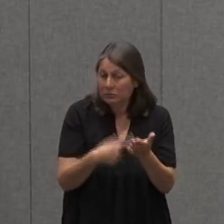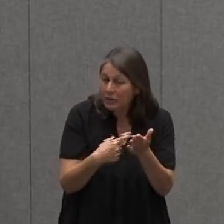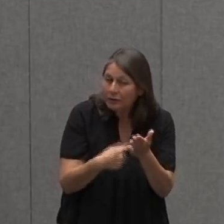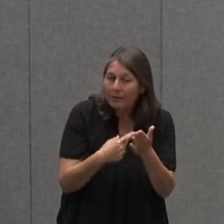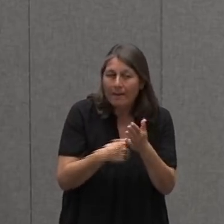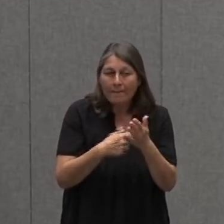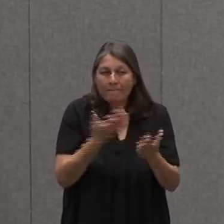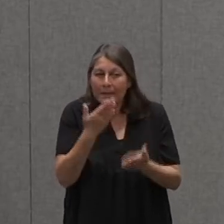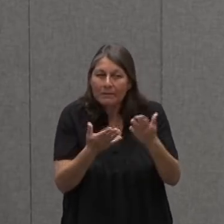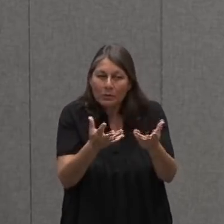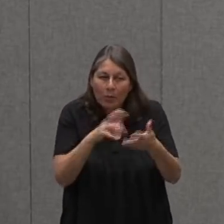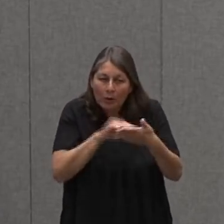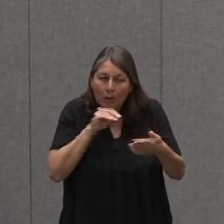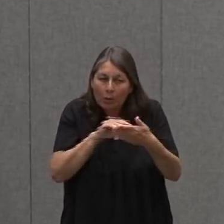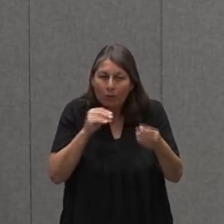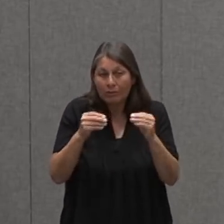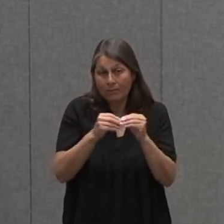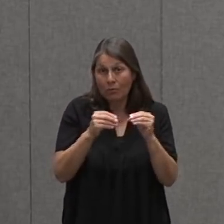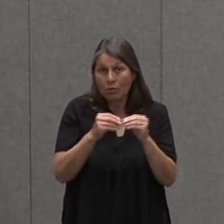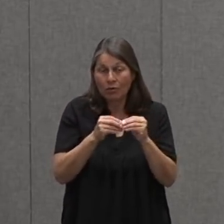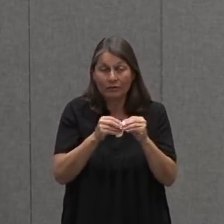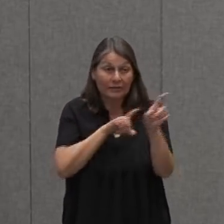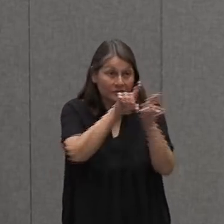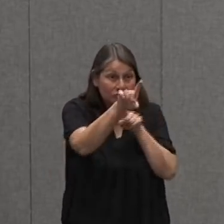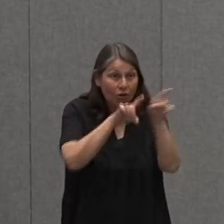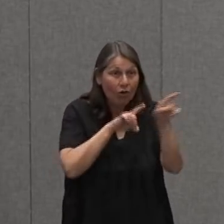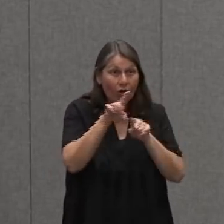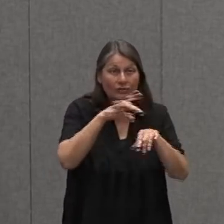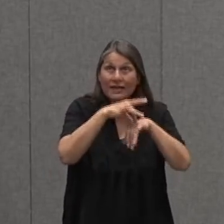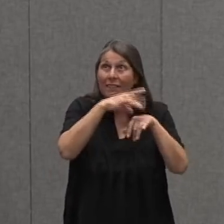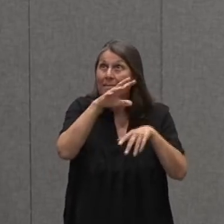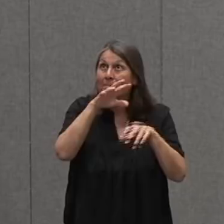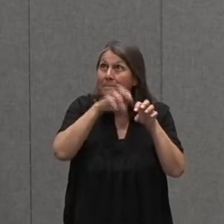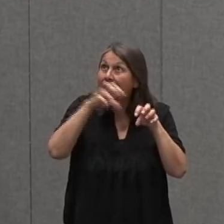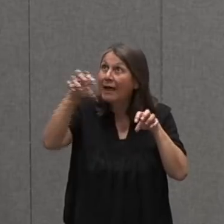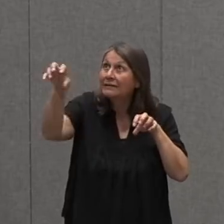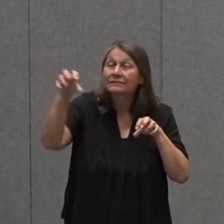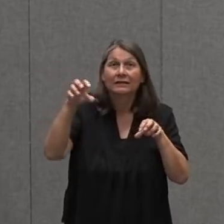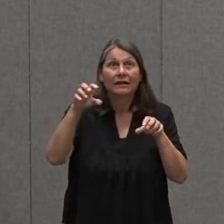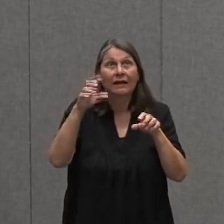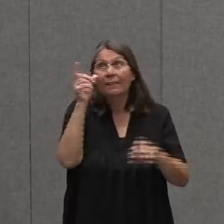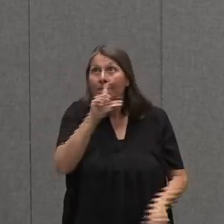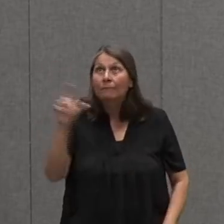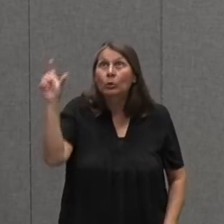And the stars, the planets, and the moon are all things that are found in the night sky.